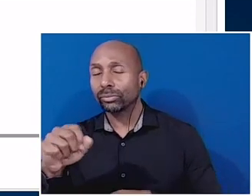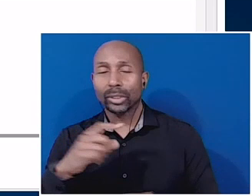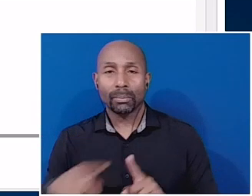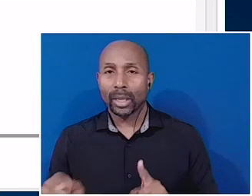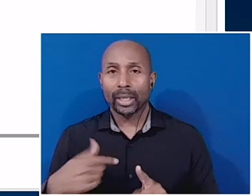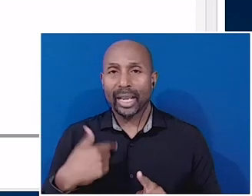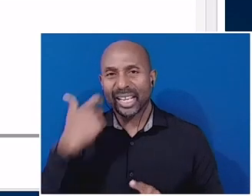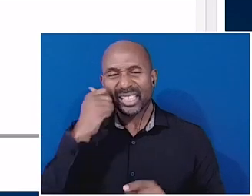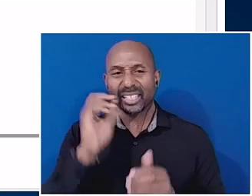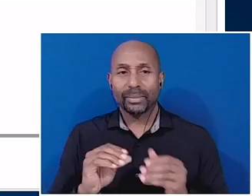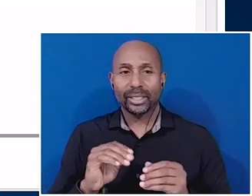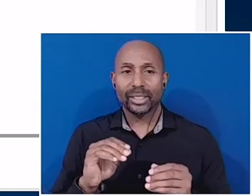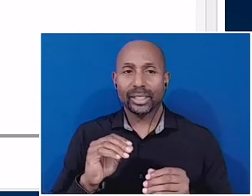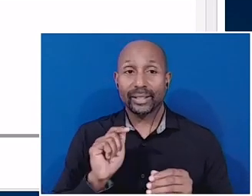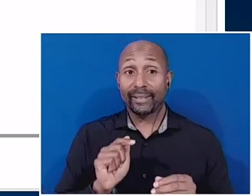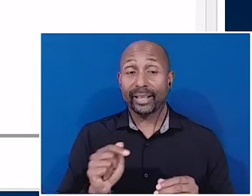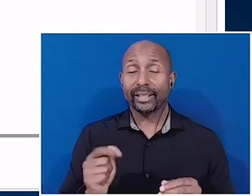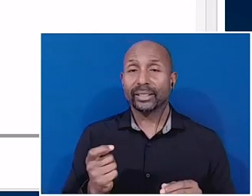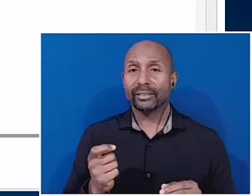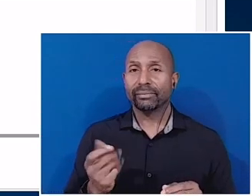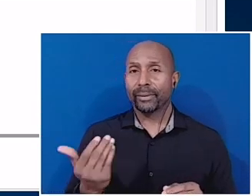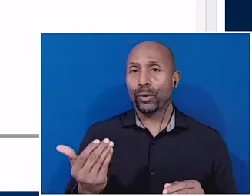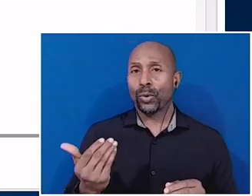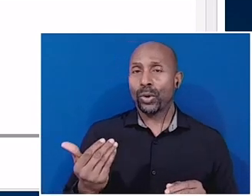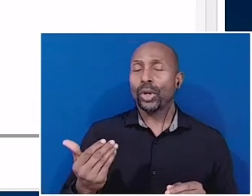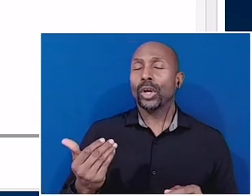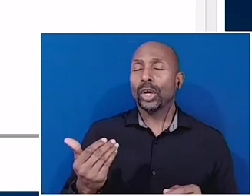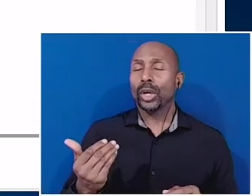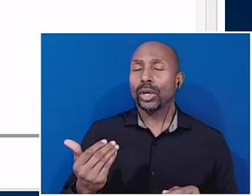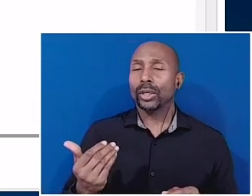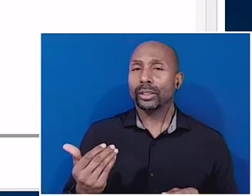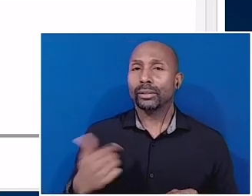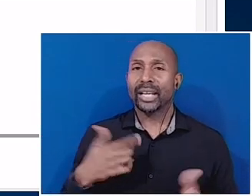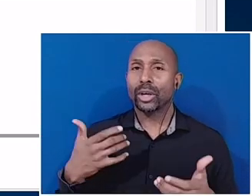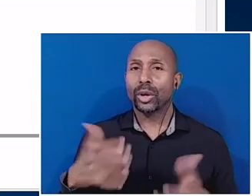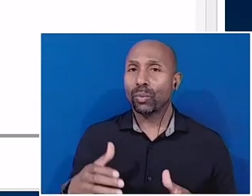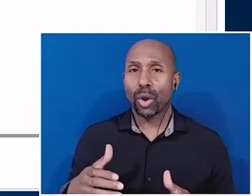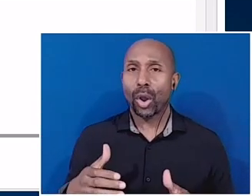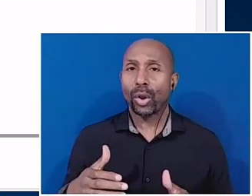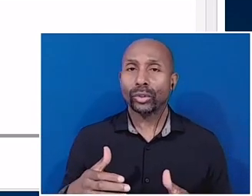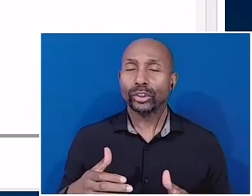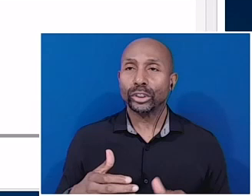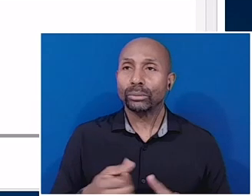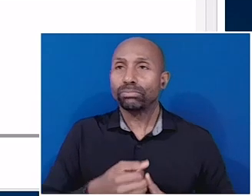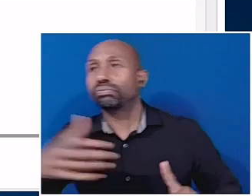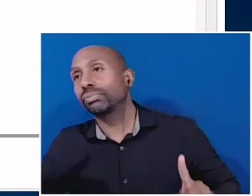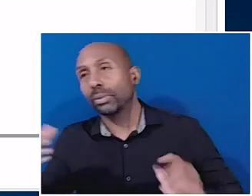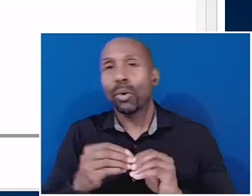a little earlier. And I don't want to draw that discussion out too much other than we would take some